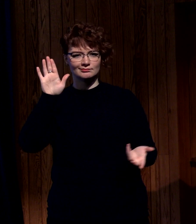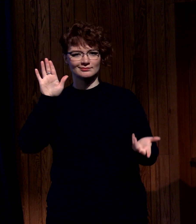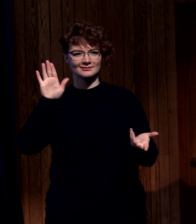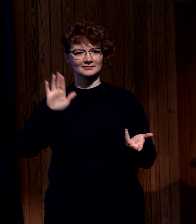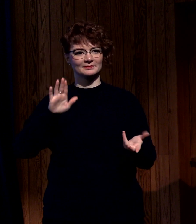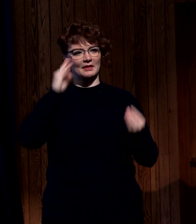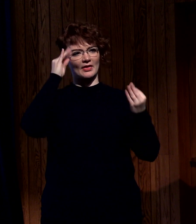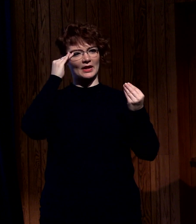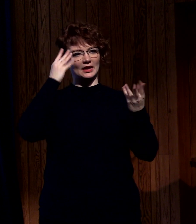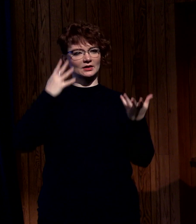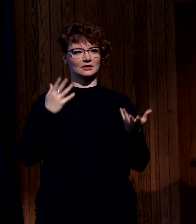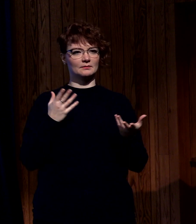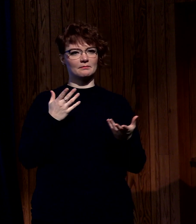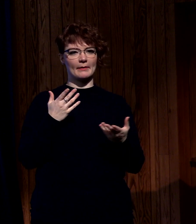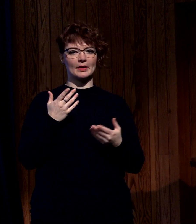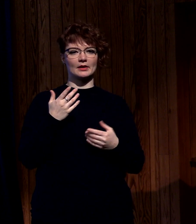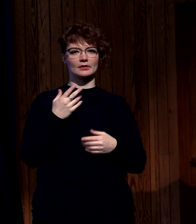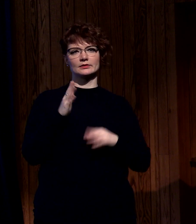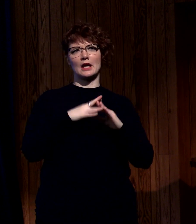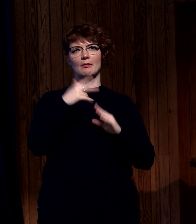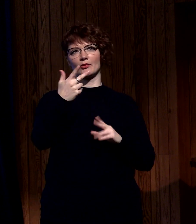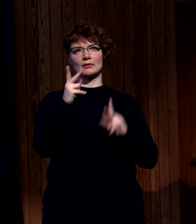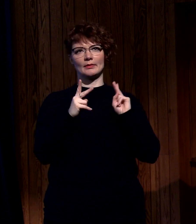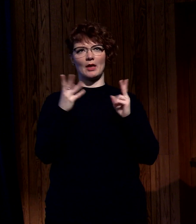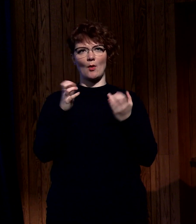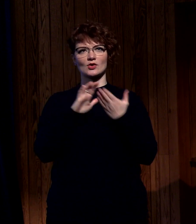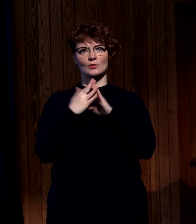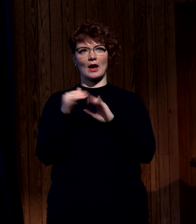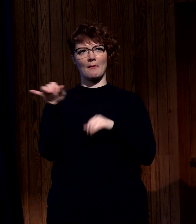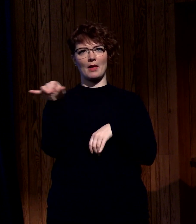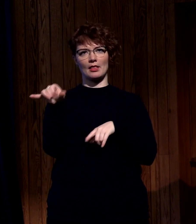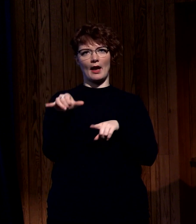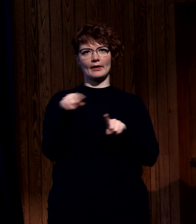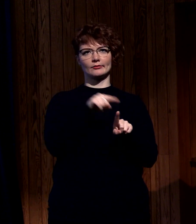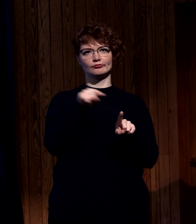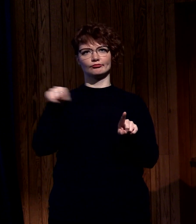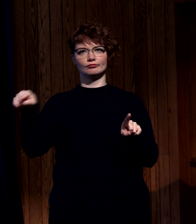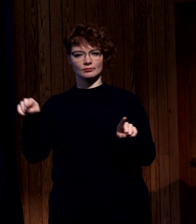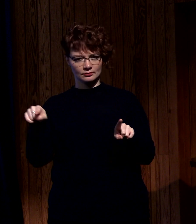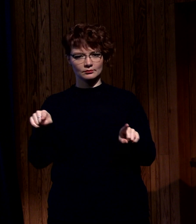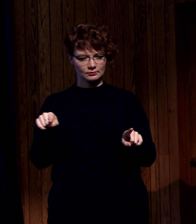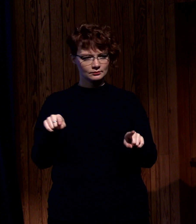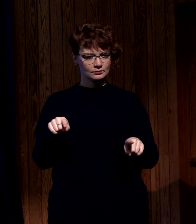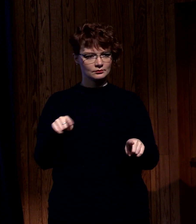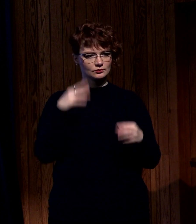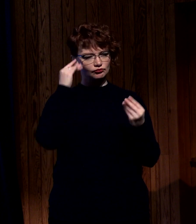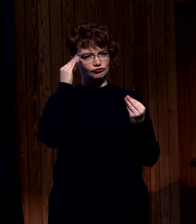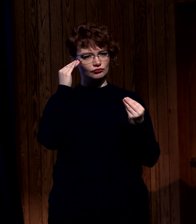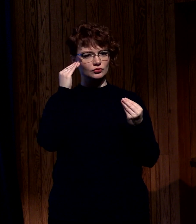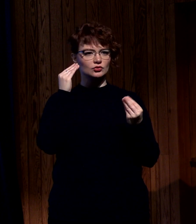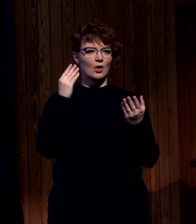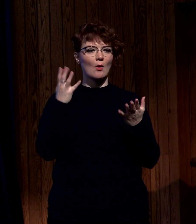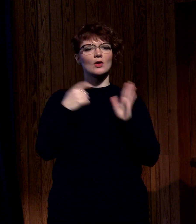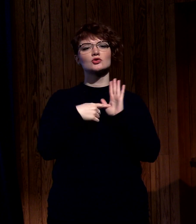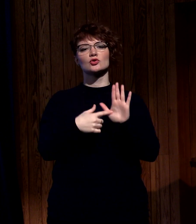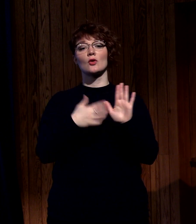think for a moment of maybe like three people that come to mind. And as you're doing that, I want to show you the three people